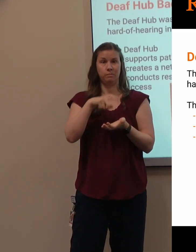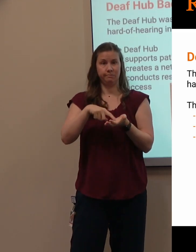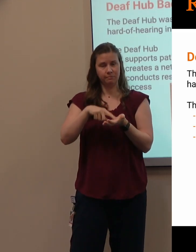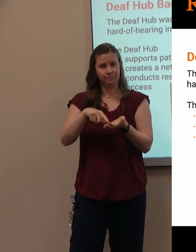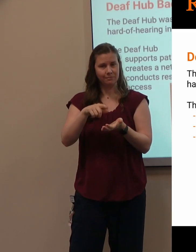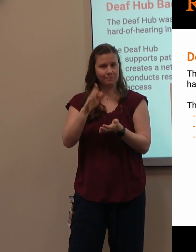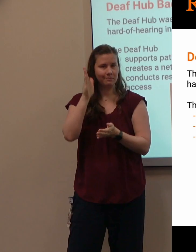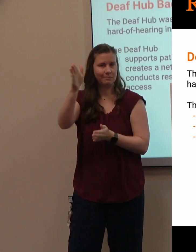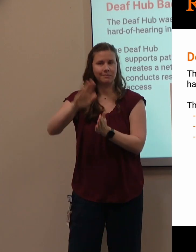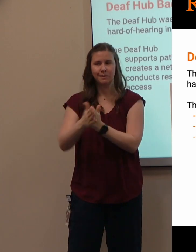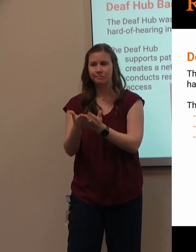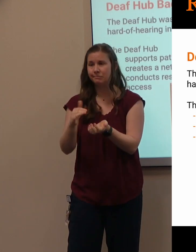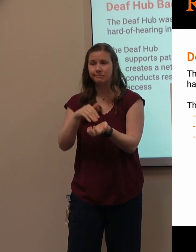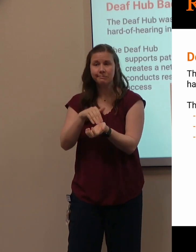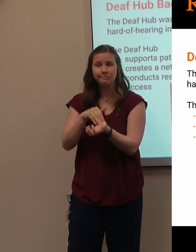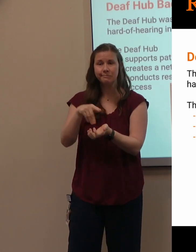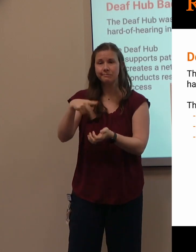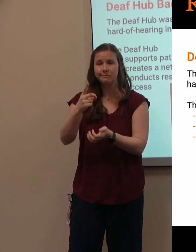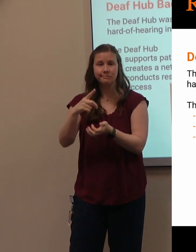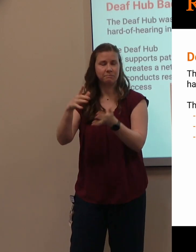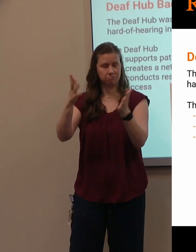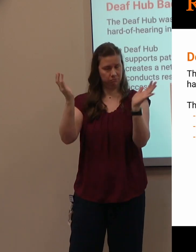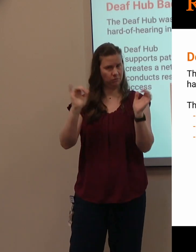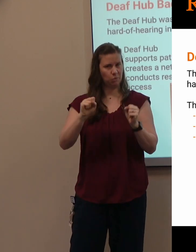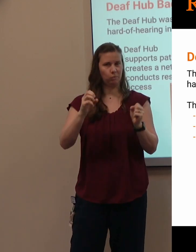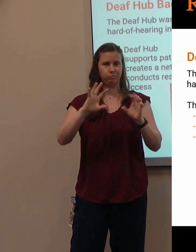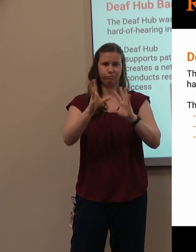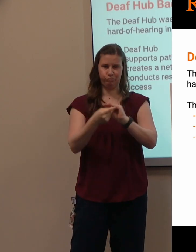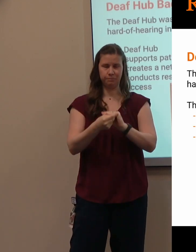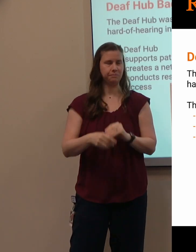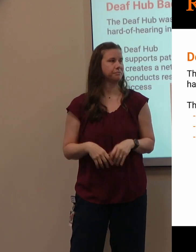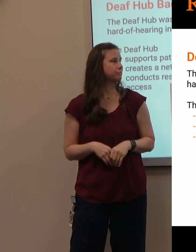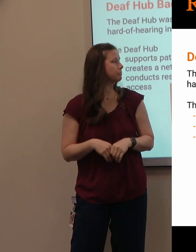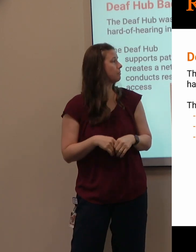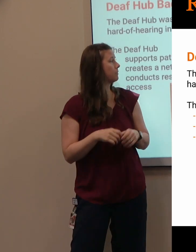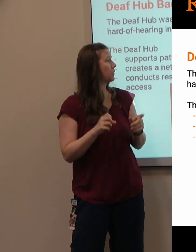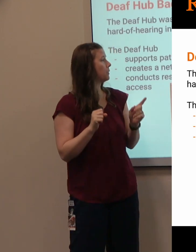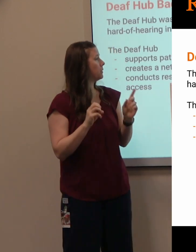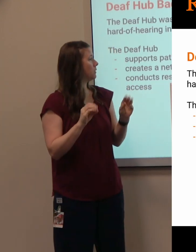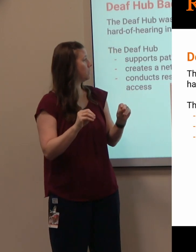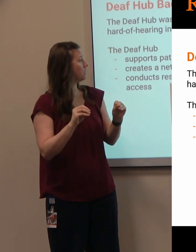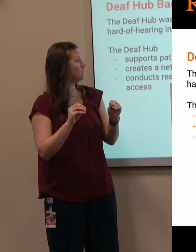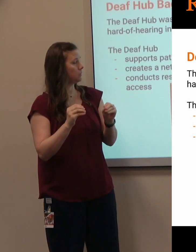and for them to later become doctors and more PhDs.